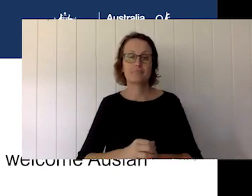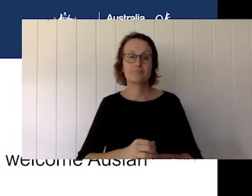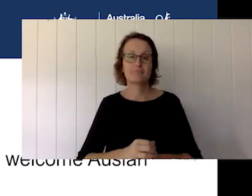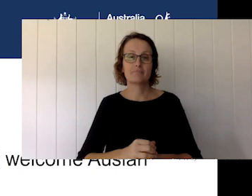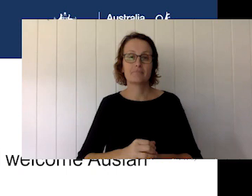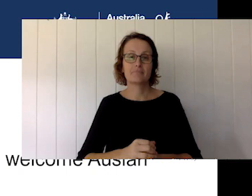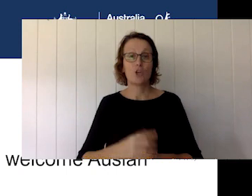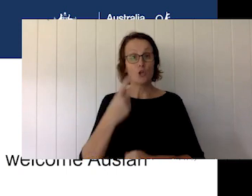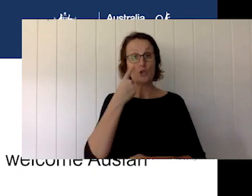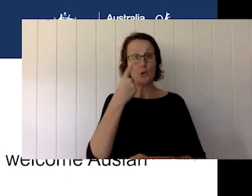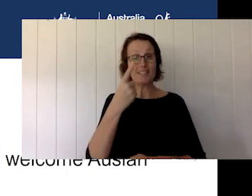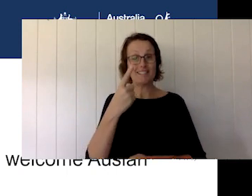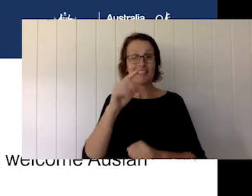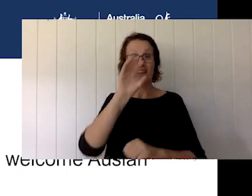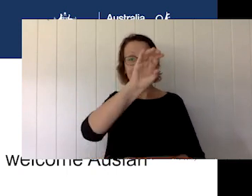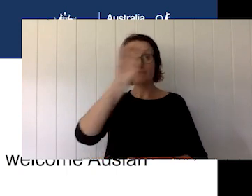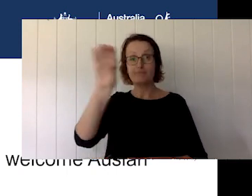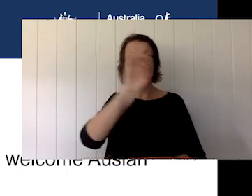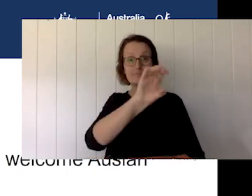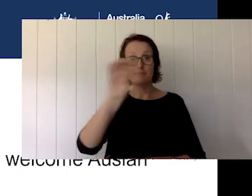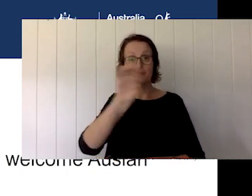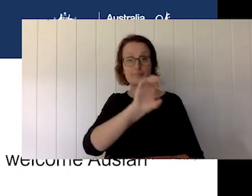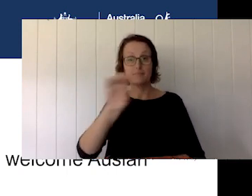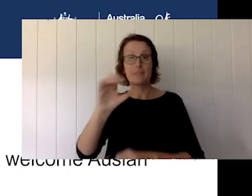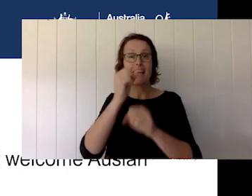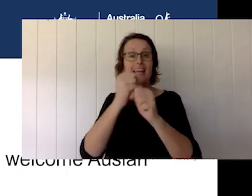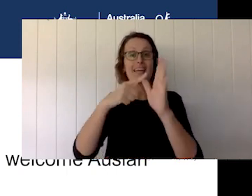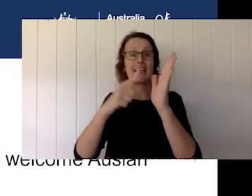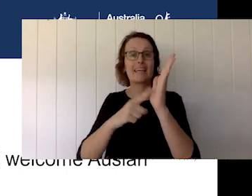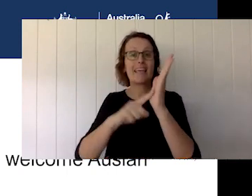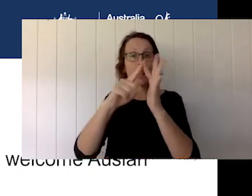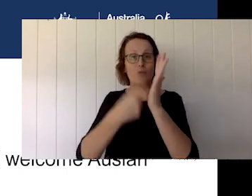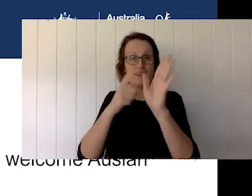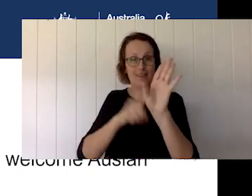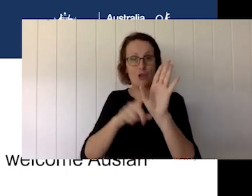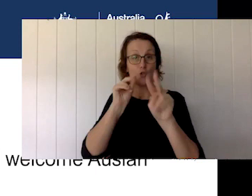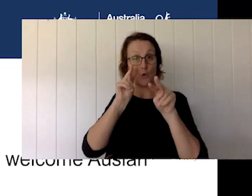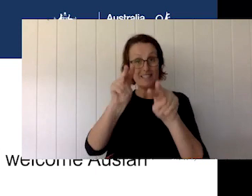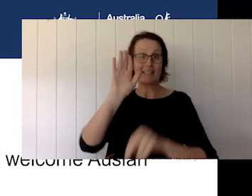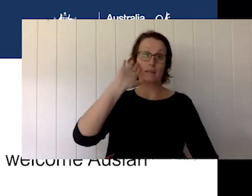default setting of the view to "gallery view" so that everyone can view the guests and the Auslan interpreters, but note that if